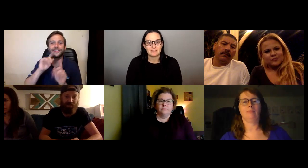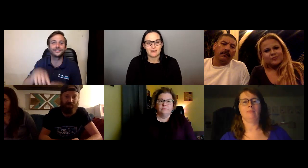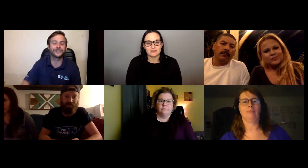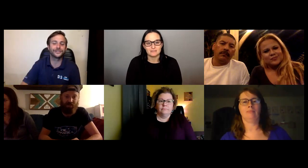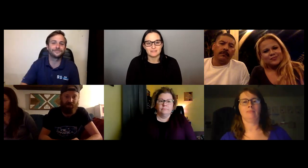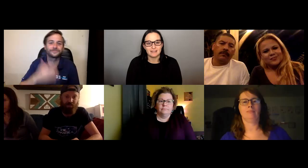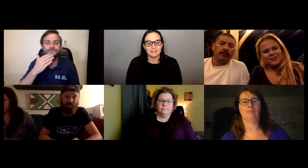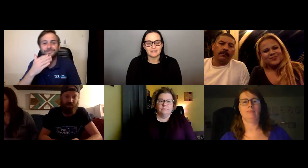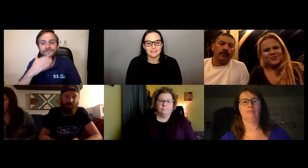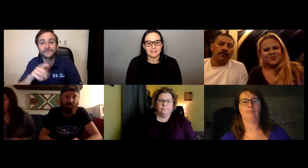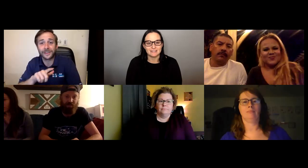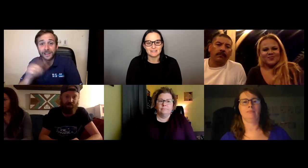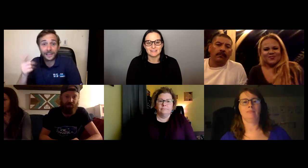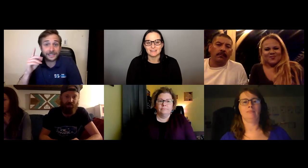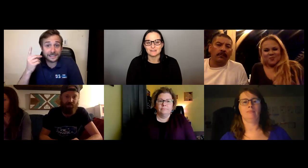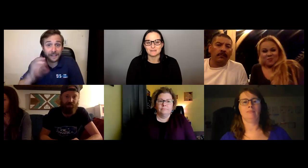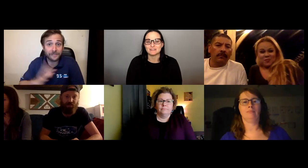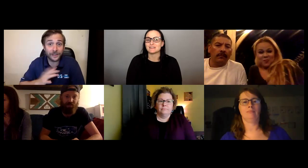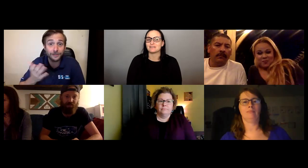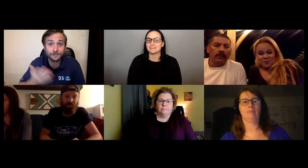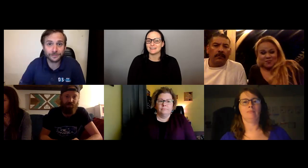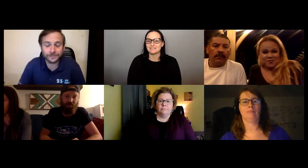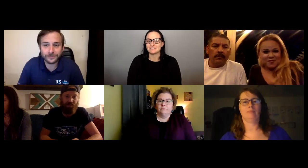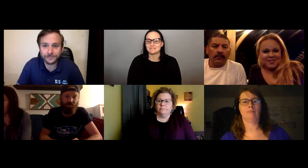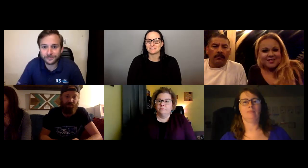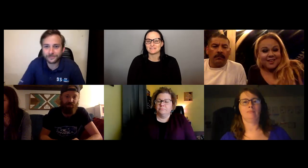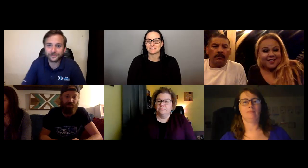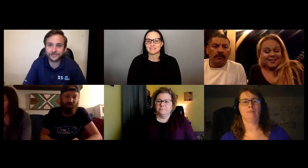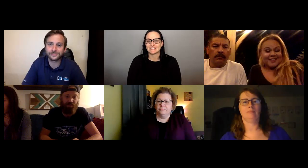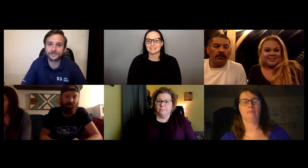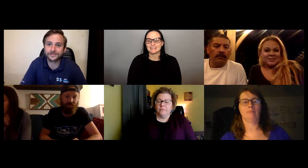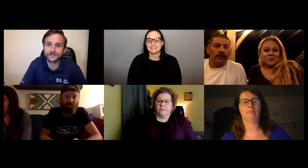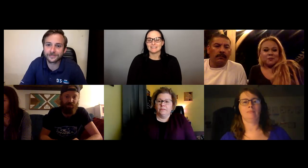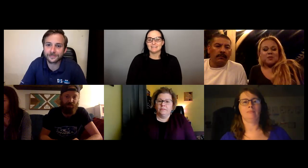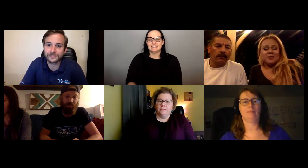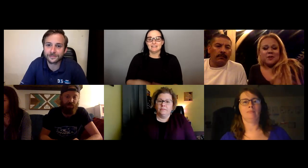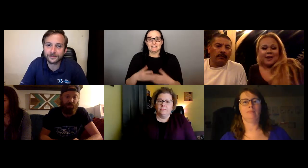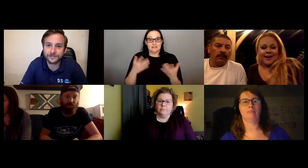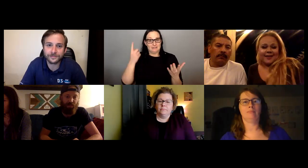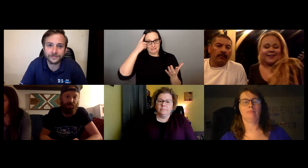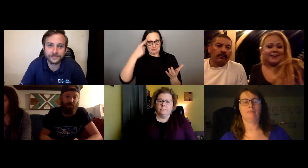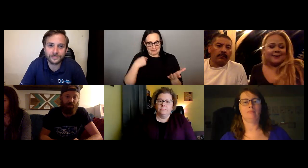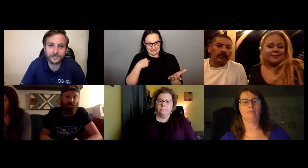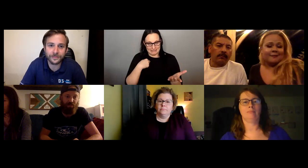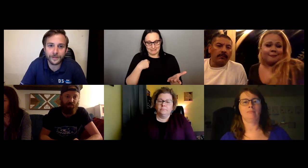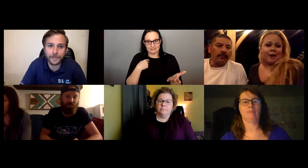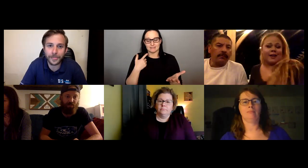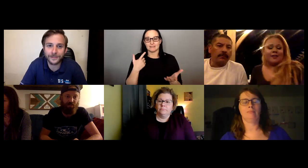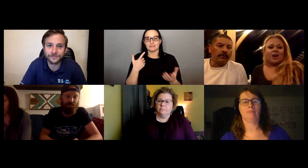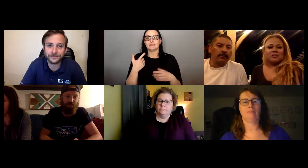awesome i love that answer thank you so much delfina